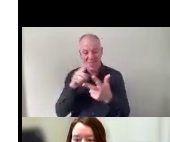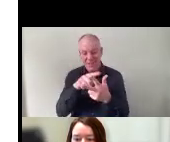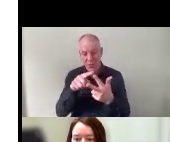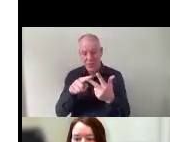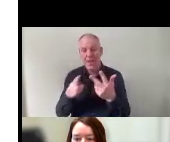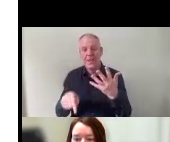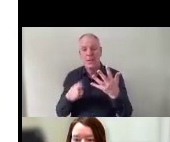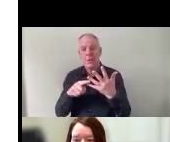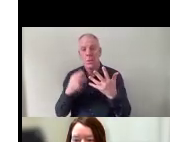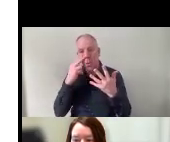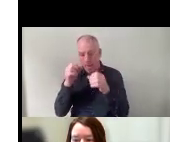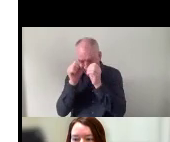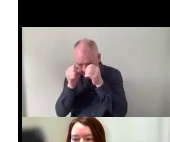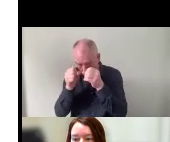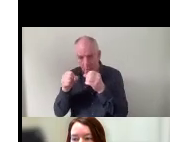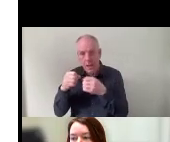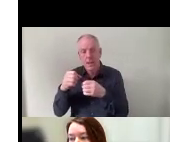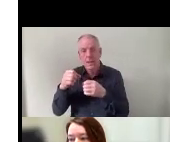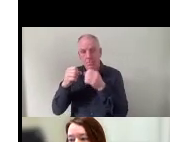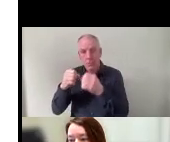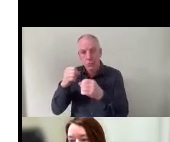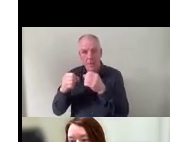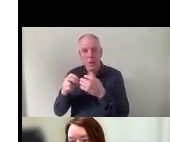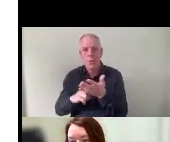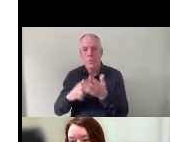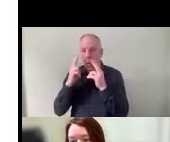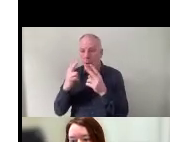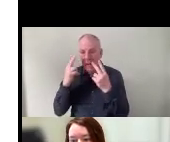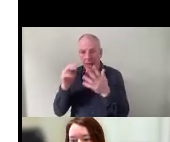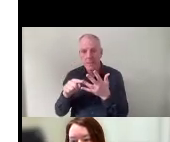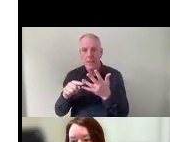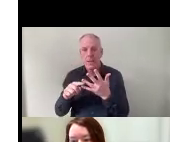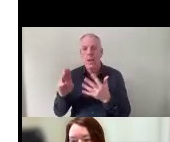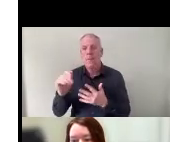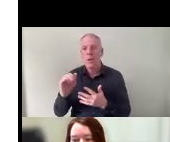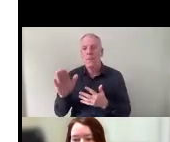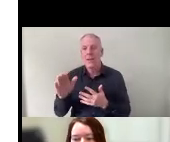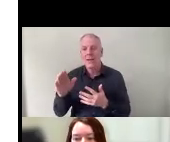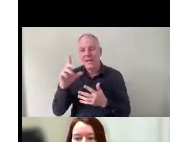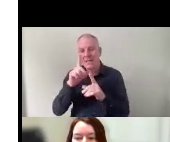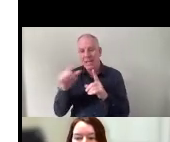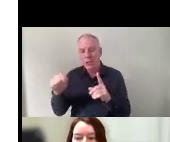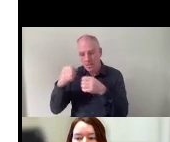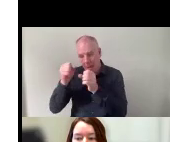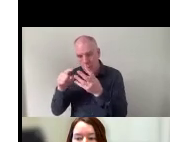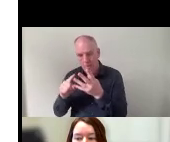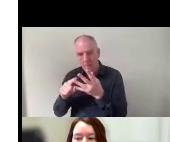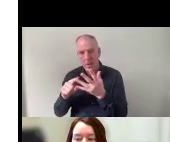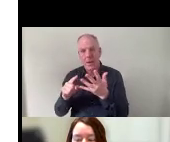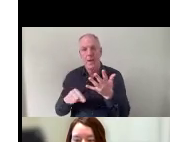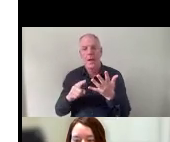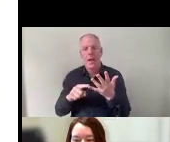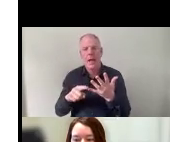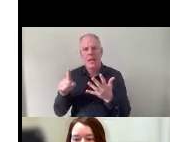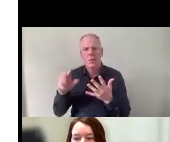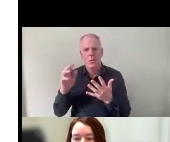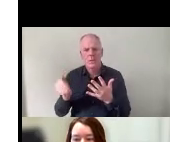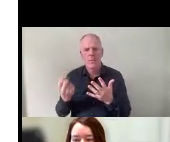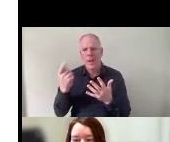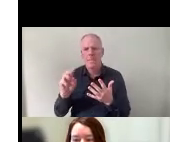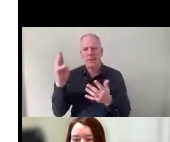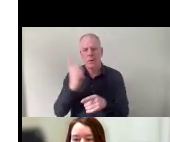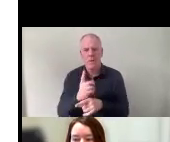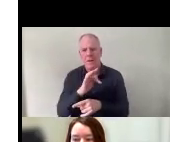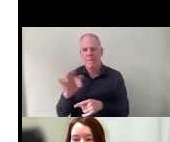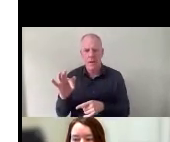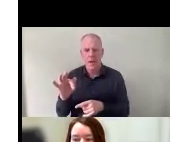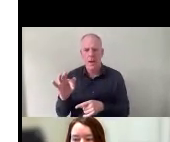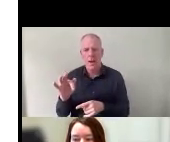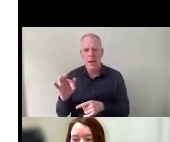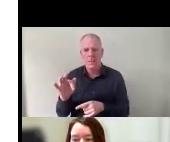a common optical microscope which uses visible light, a portable digital microscope, I think you saw one image took with us that will that was really giving you a bit of